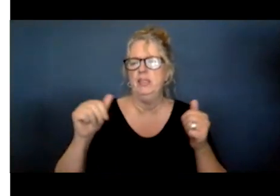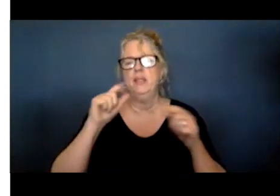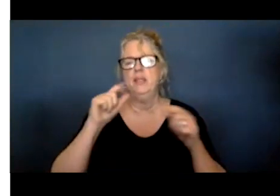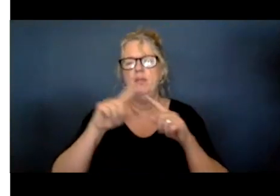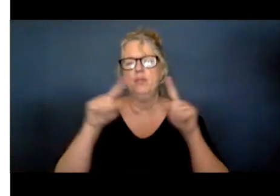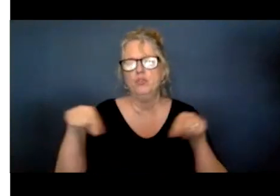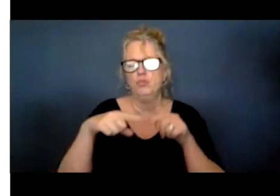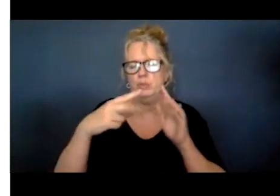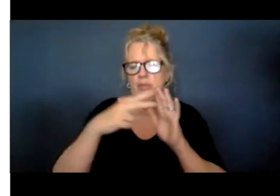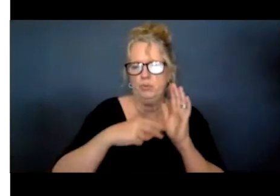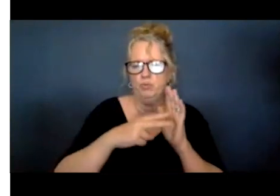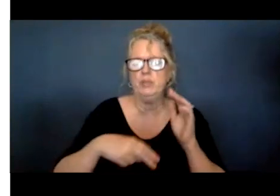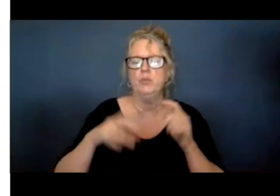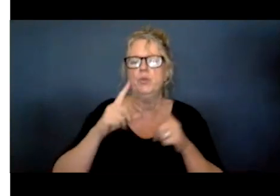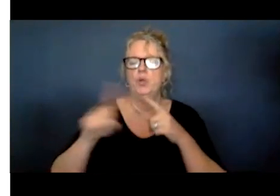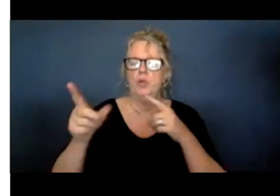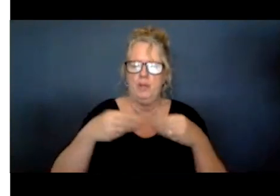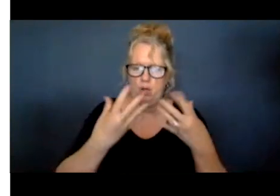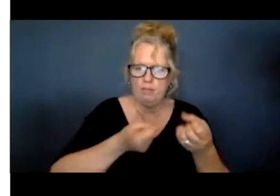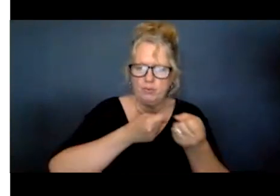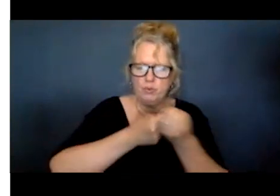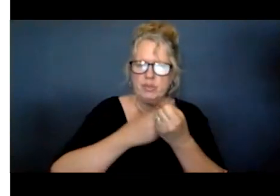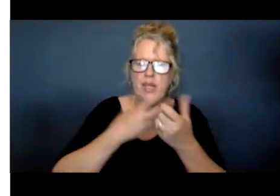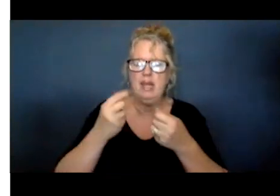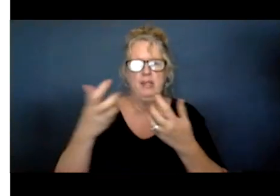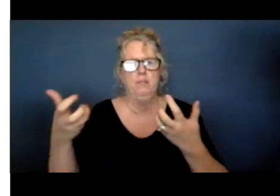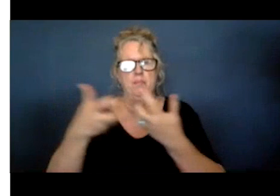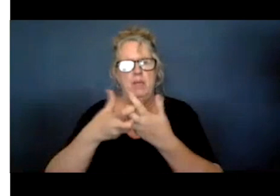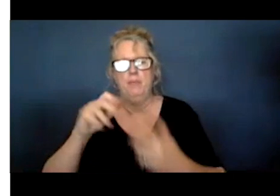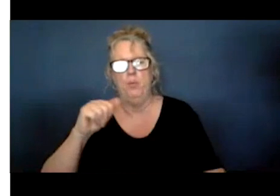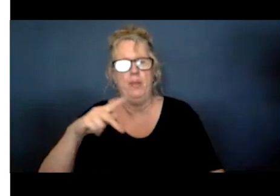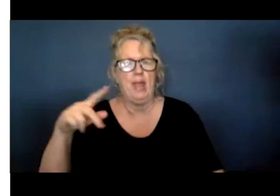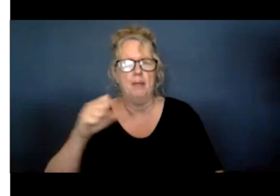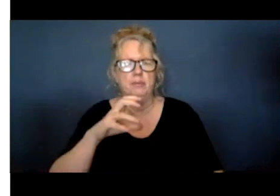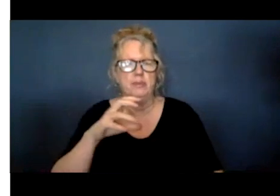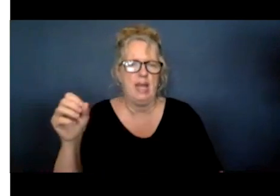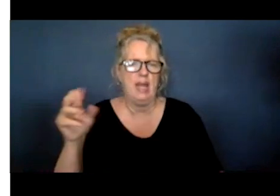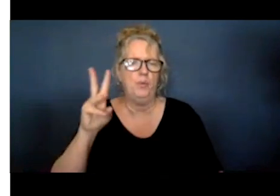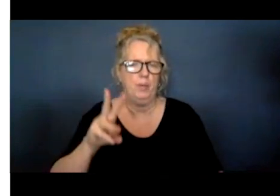navigation support, and compatibility with apps and websites. It’s a critical